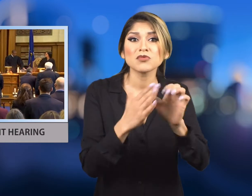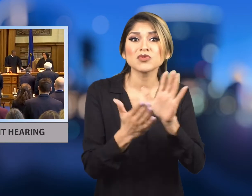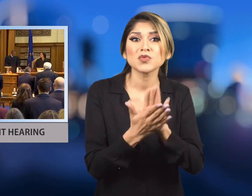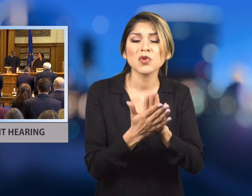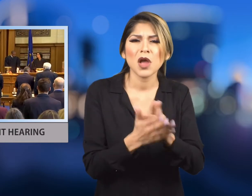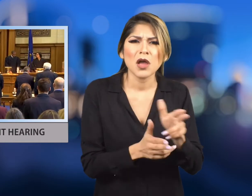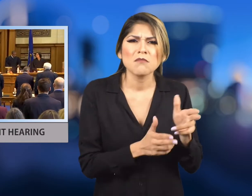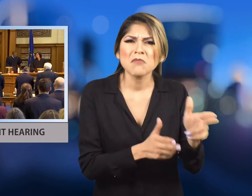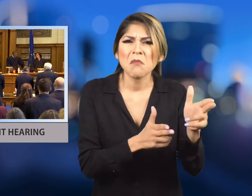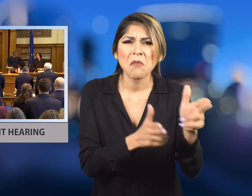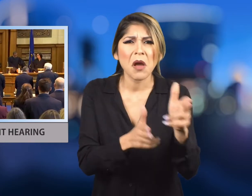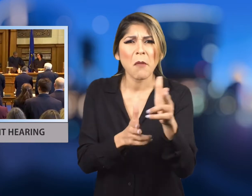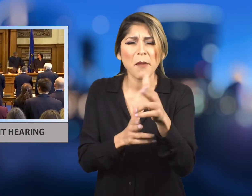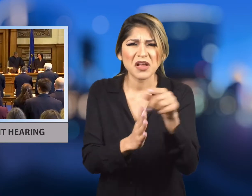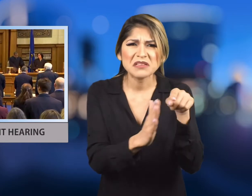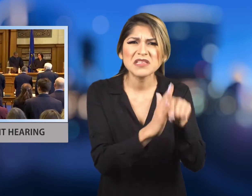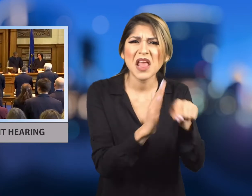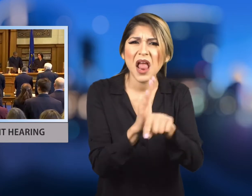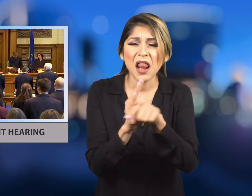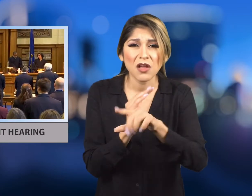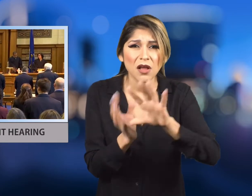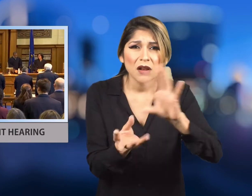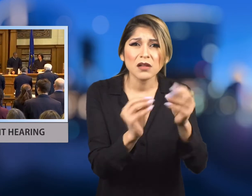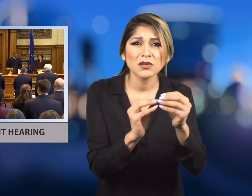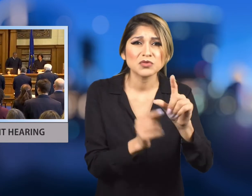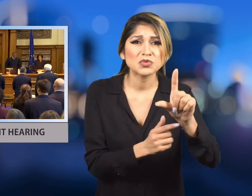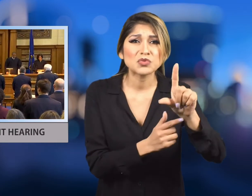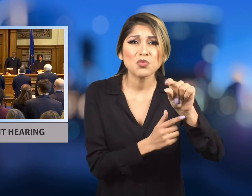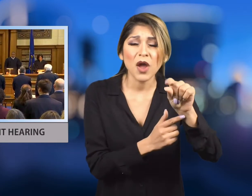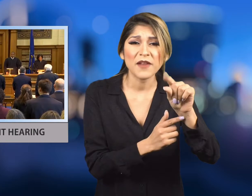and shot 20 first graders,